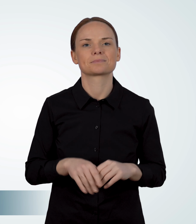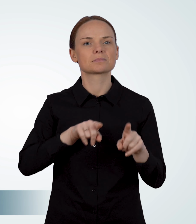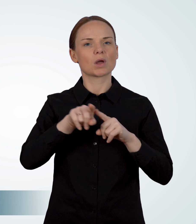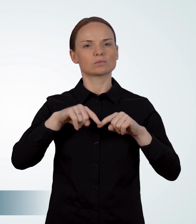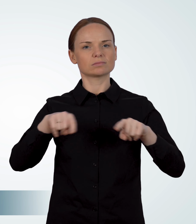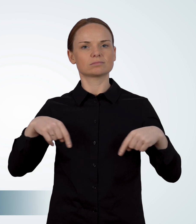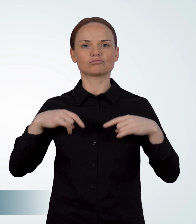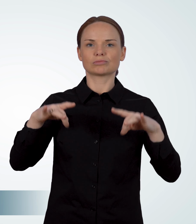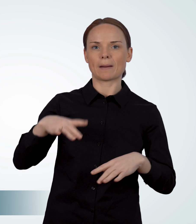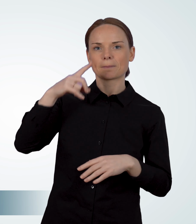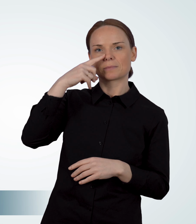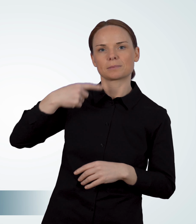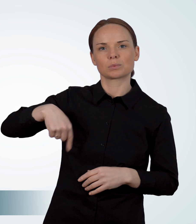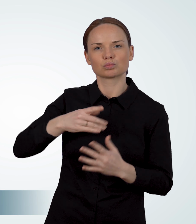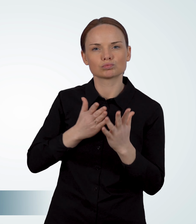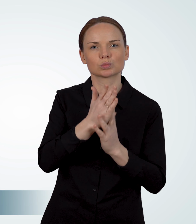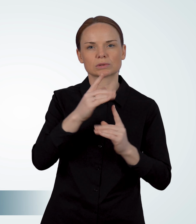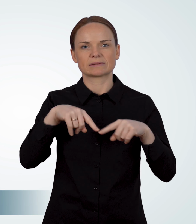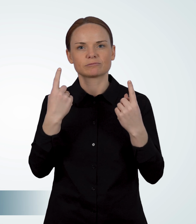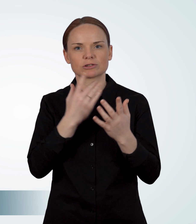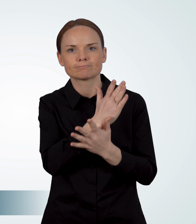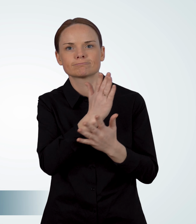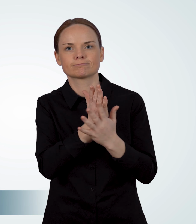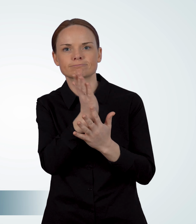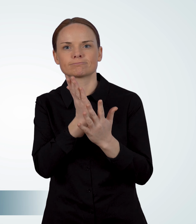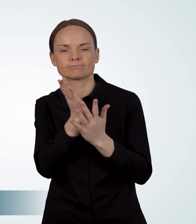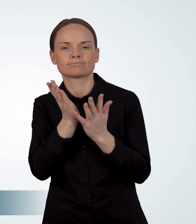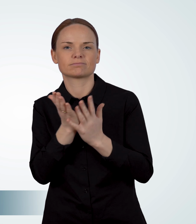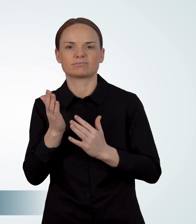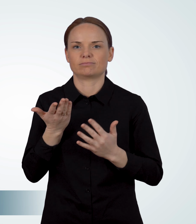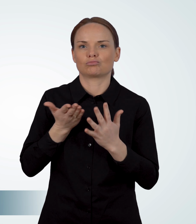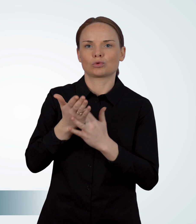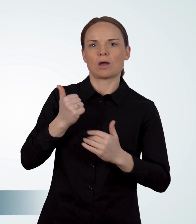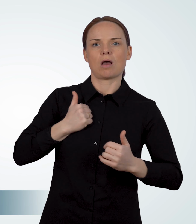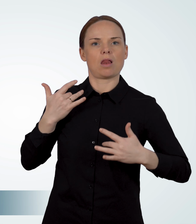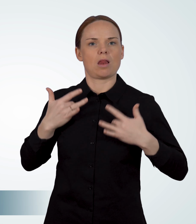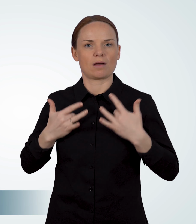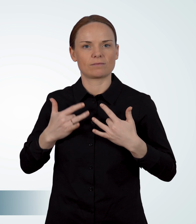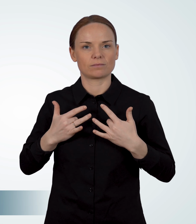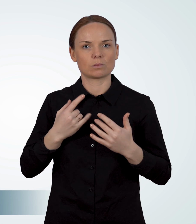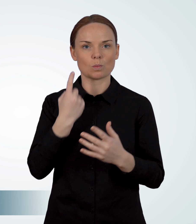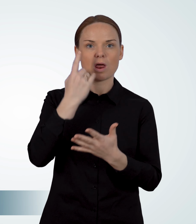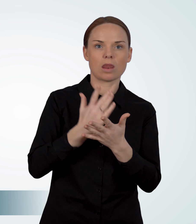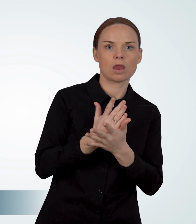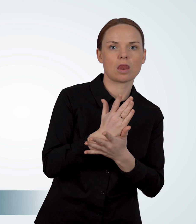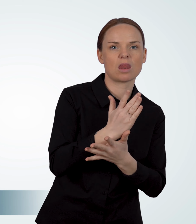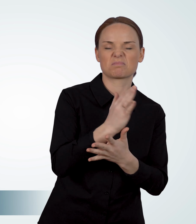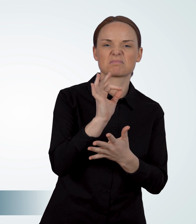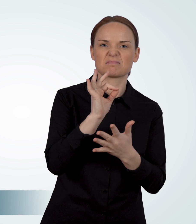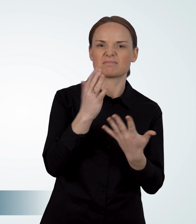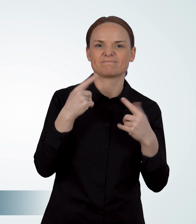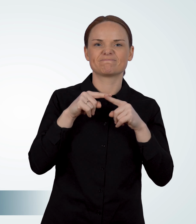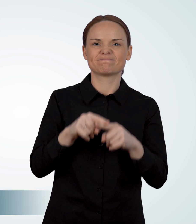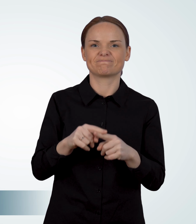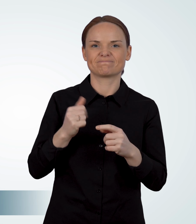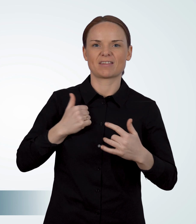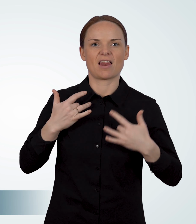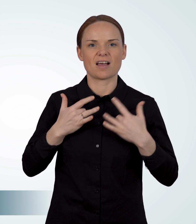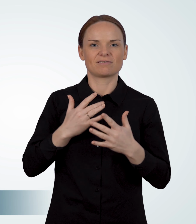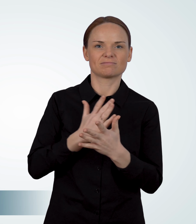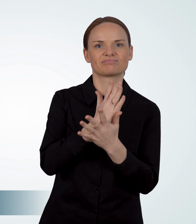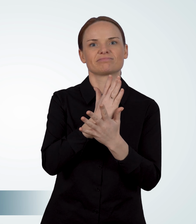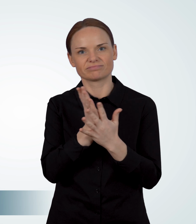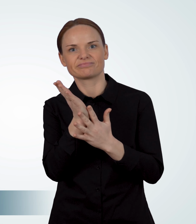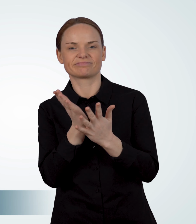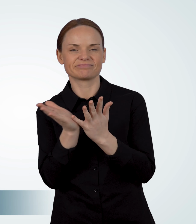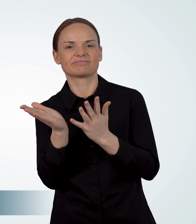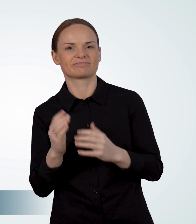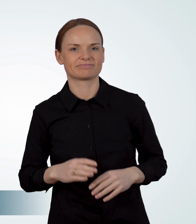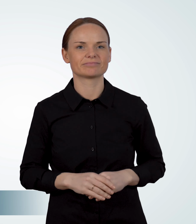Most Australians will go through different types of housing in their lifetime, though often not in a linear way.